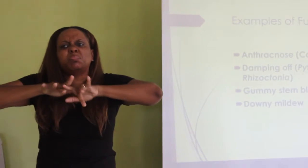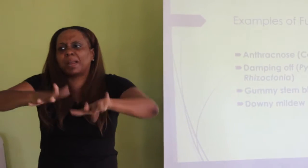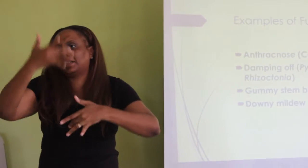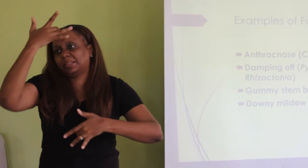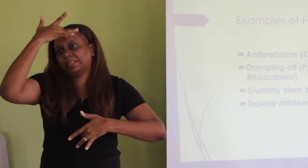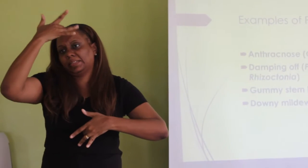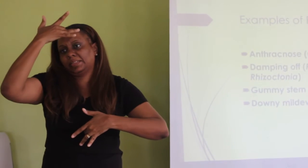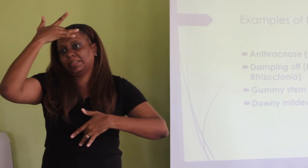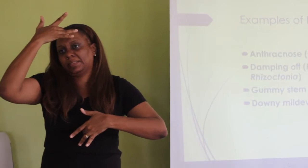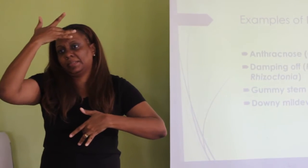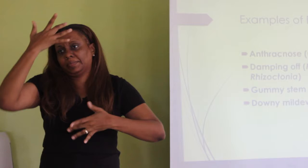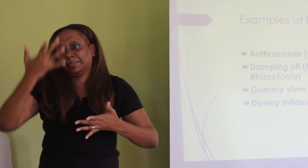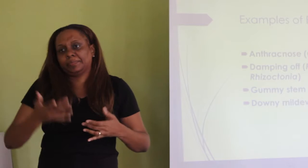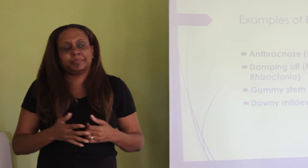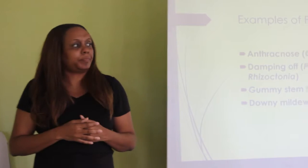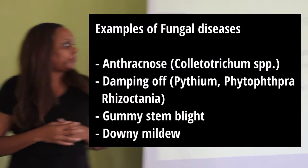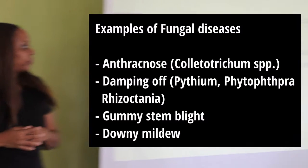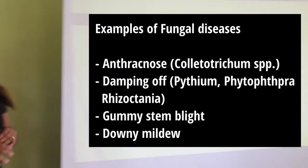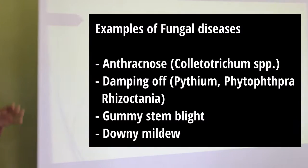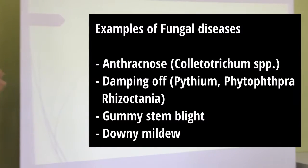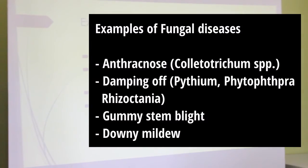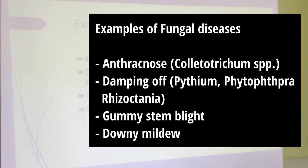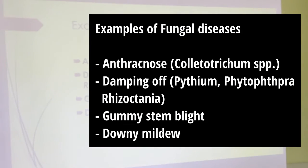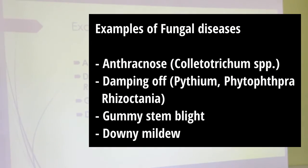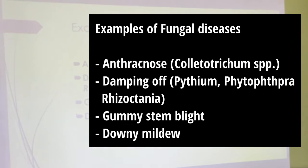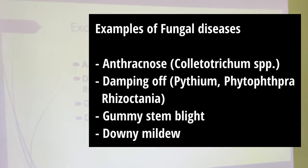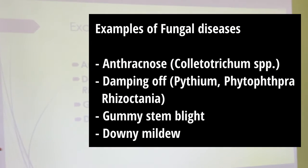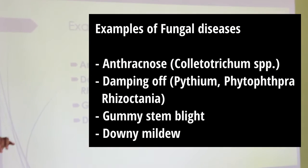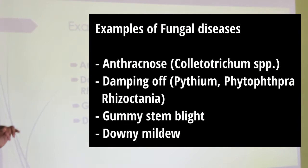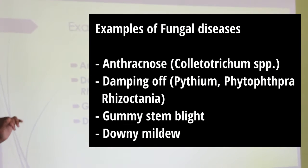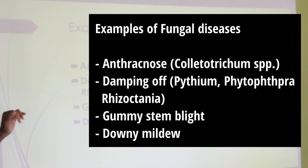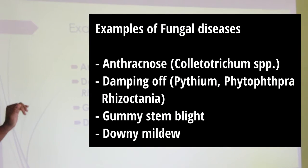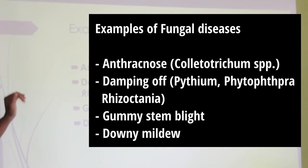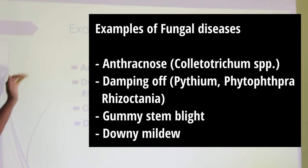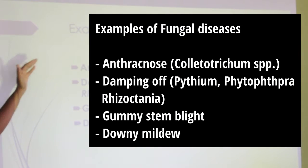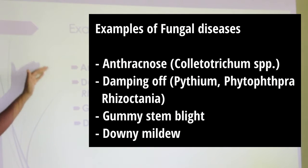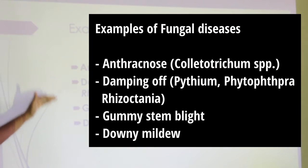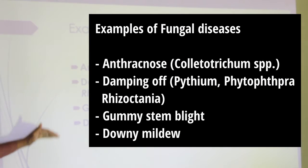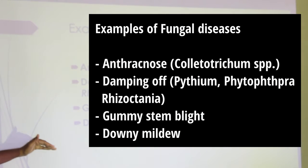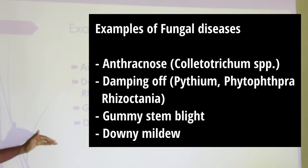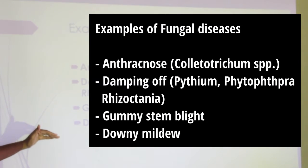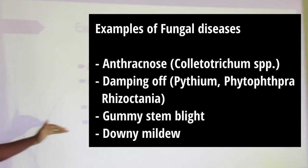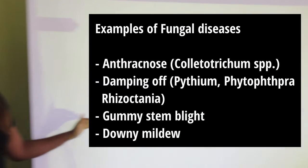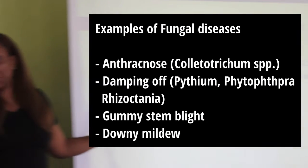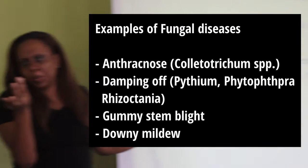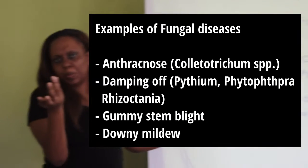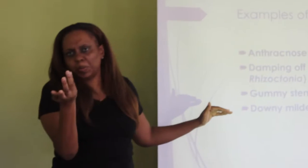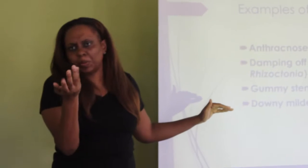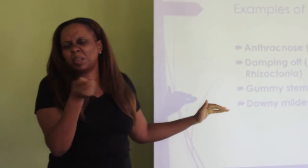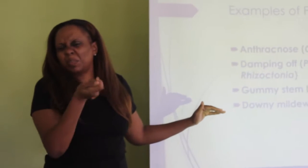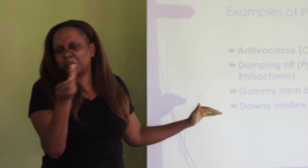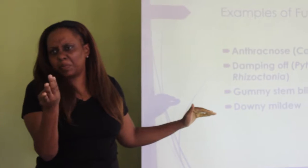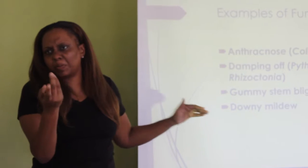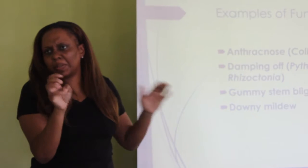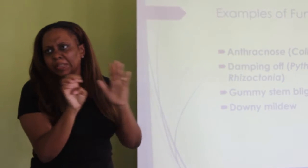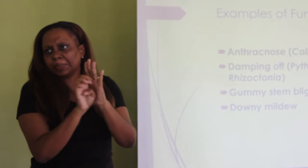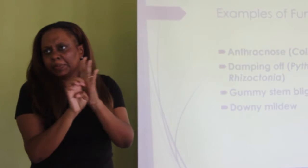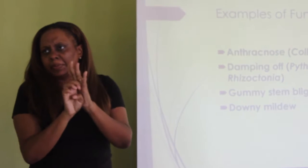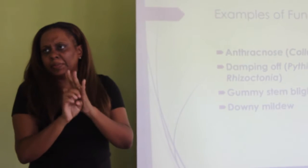examples of fungus disease and we're going to just deal with a few that we may come across in our daily living and track nose